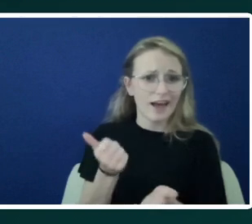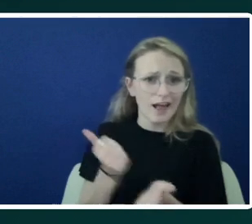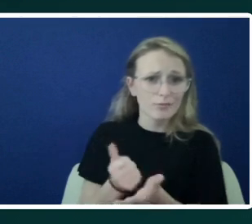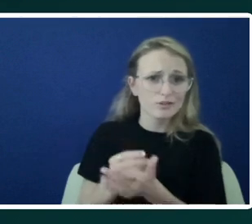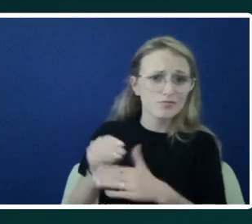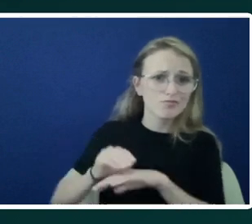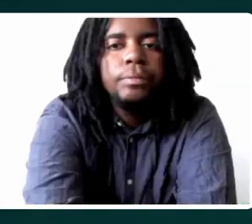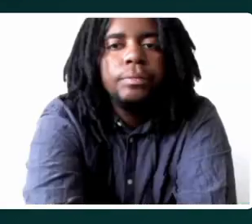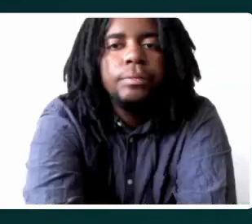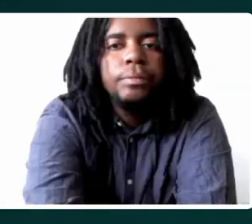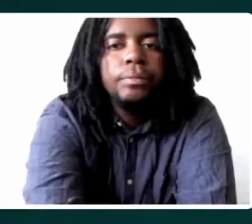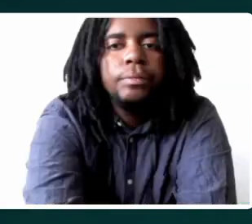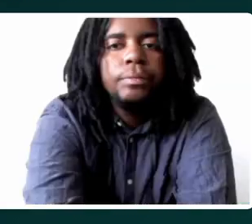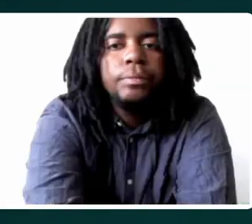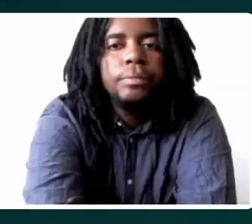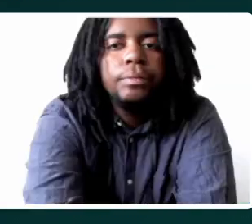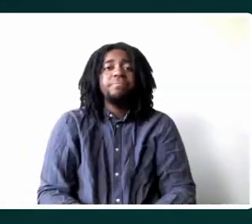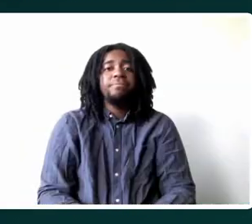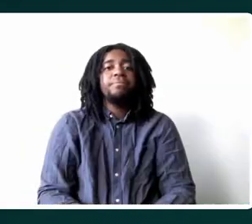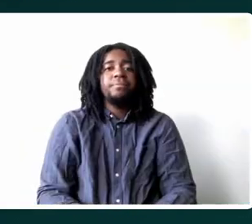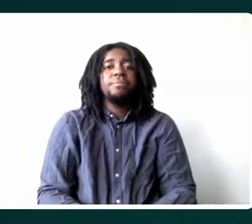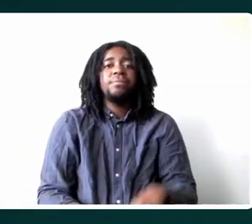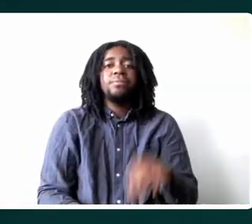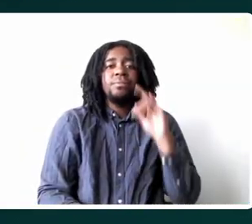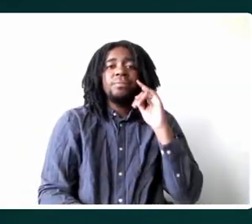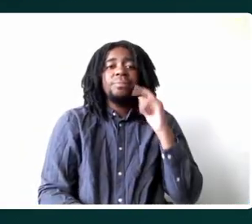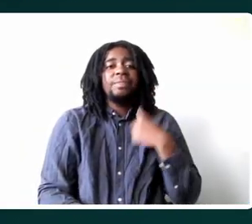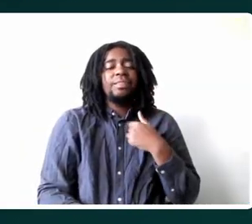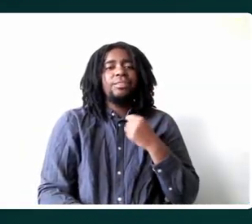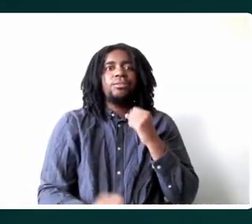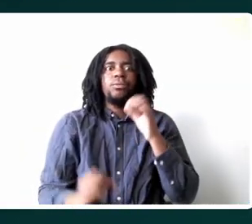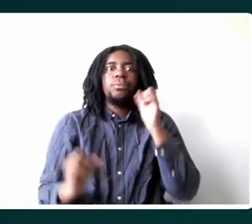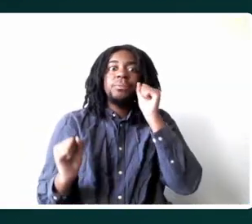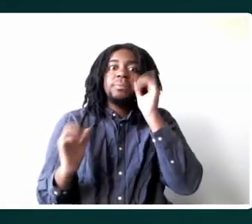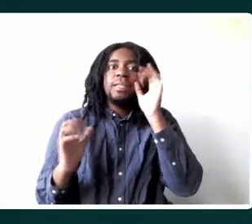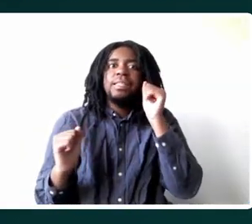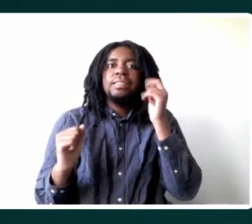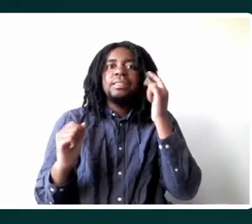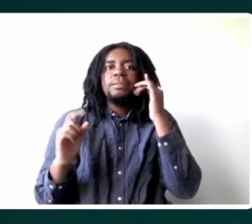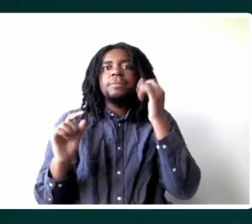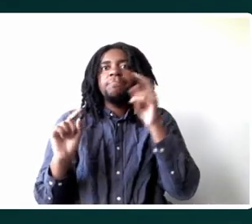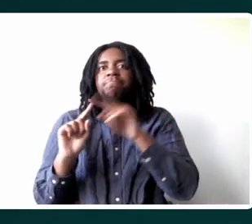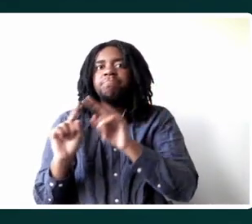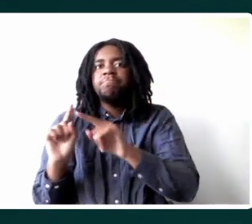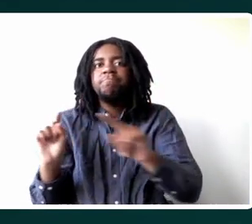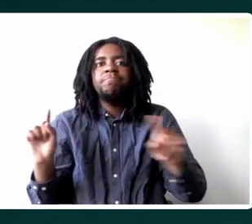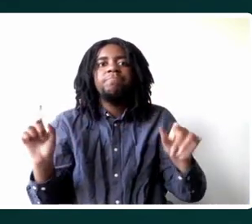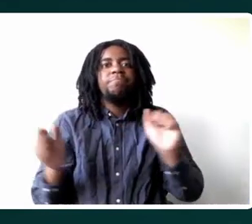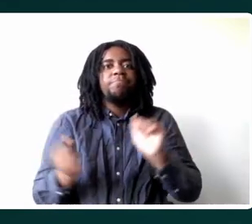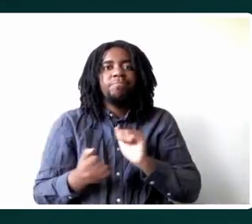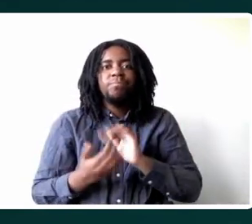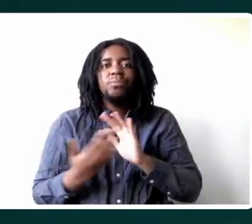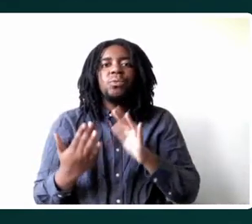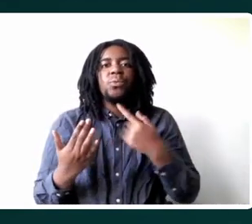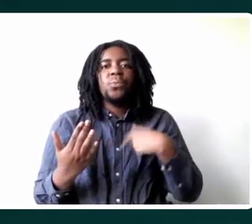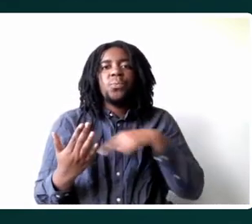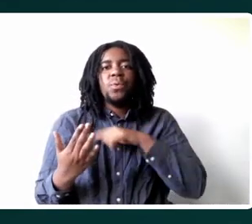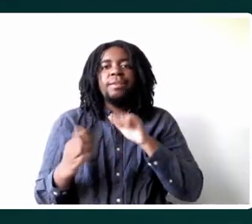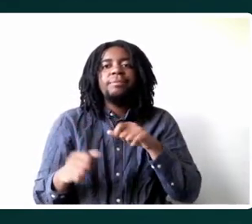Elizabeth Dale-Deines: That's -- to me it's so amazing to think of the many different ways that we can ask questions of one another,